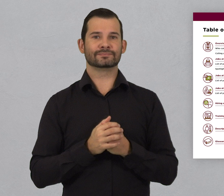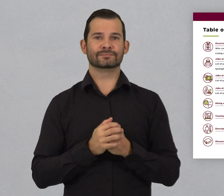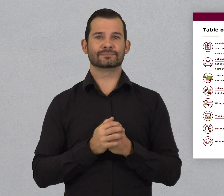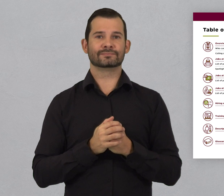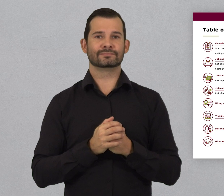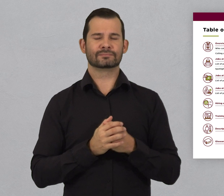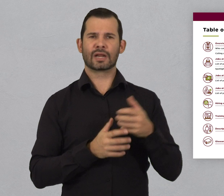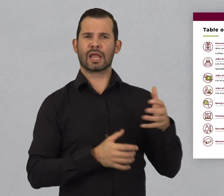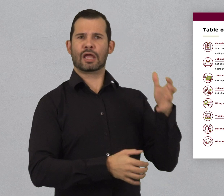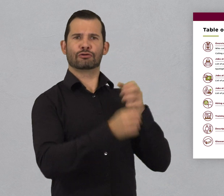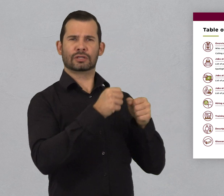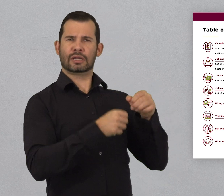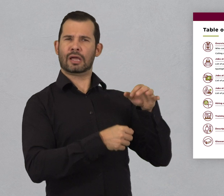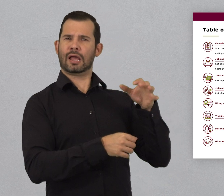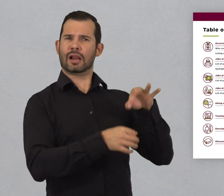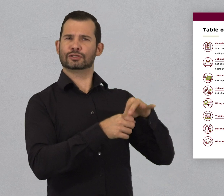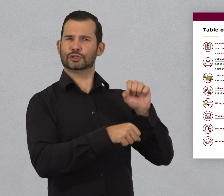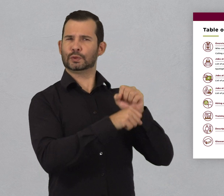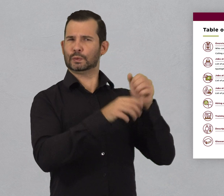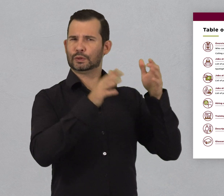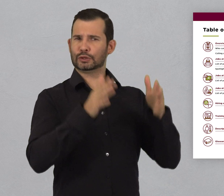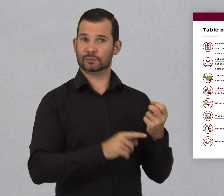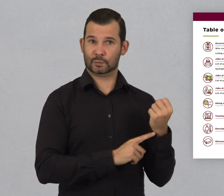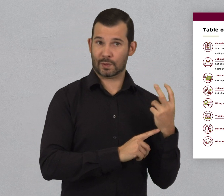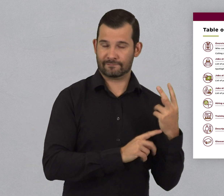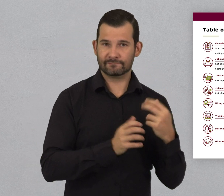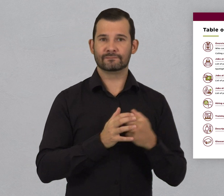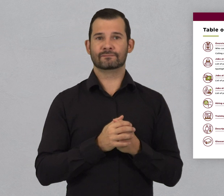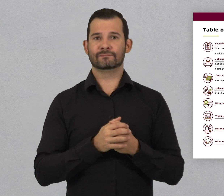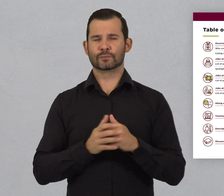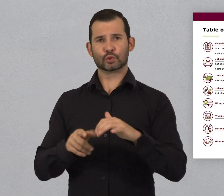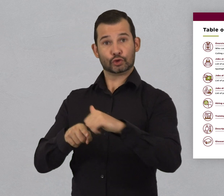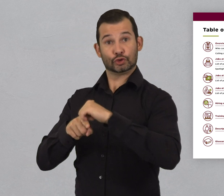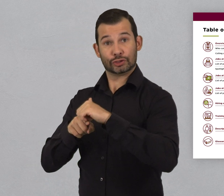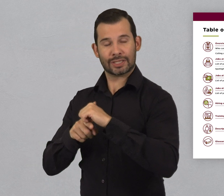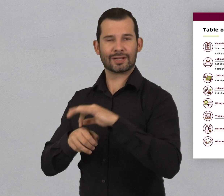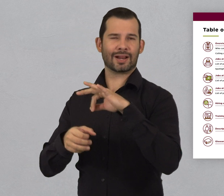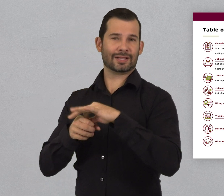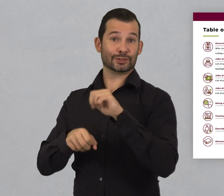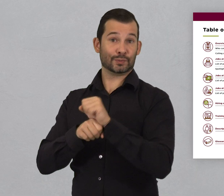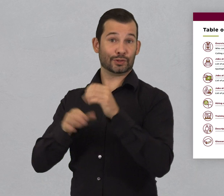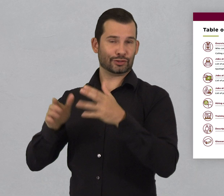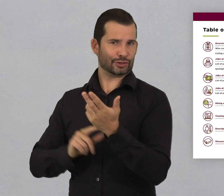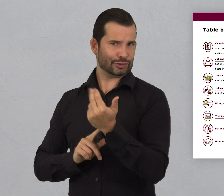Hiring election workers 12 Training election workers 13